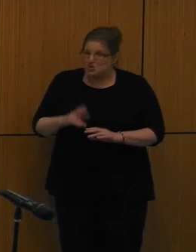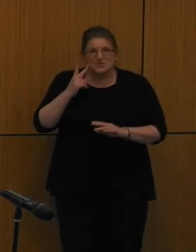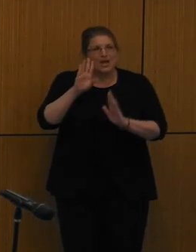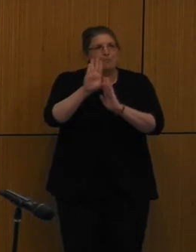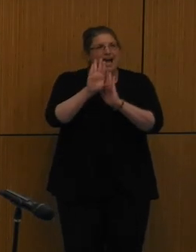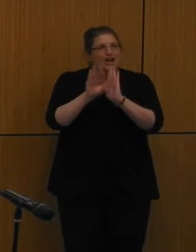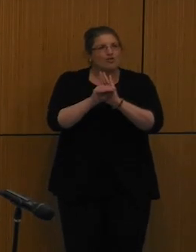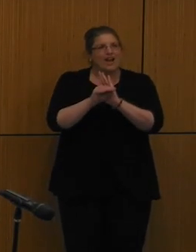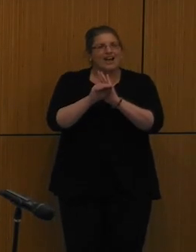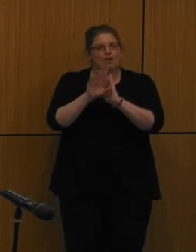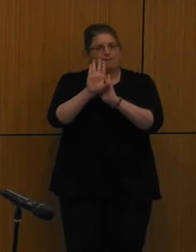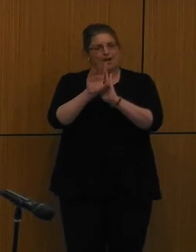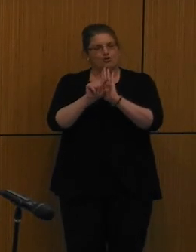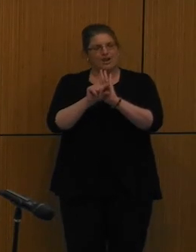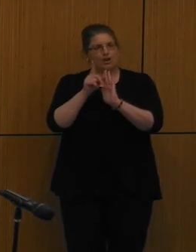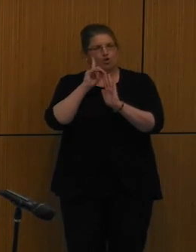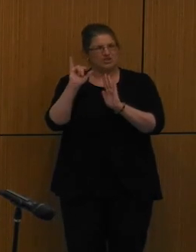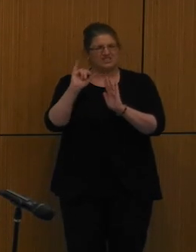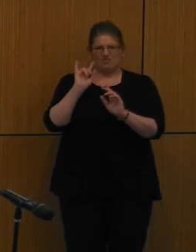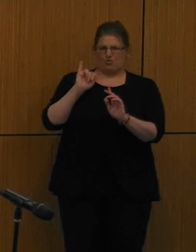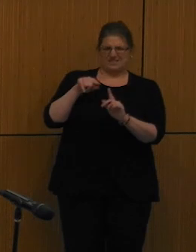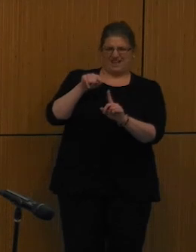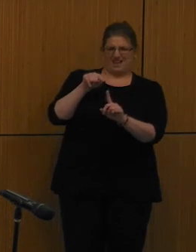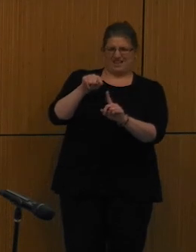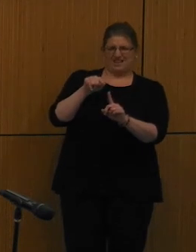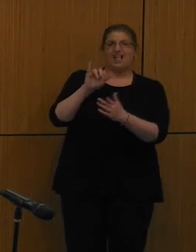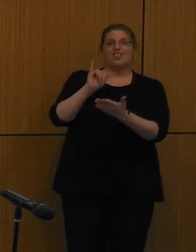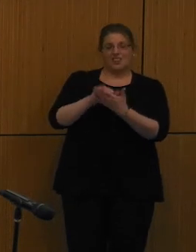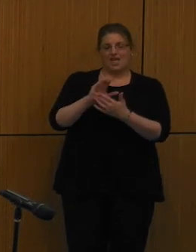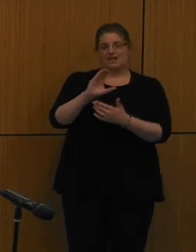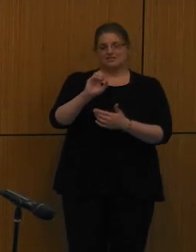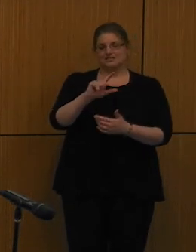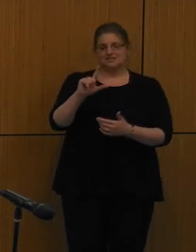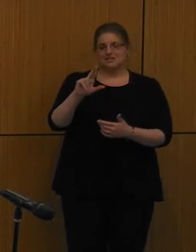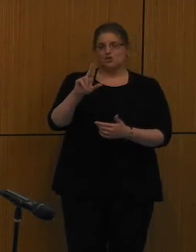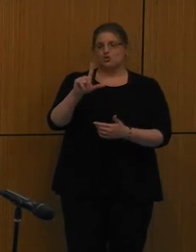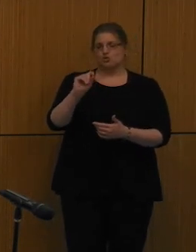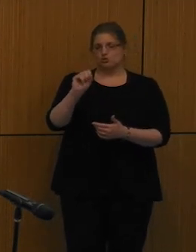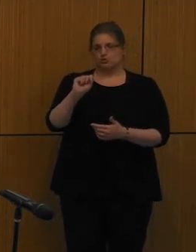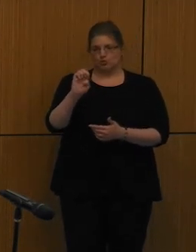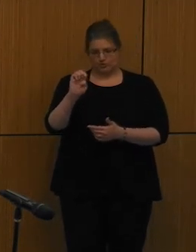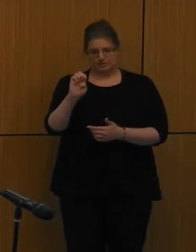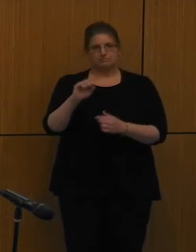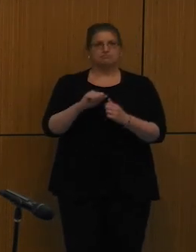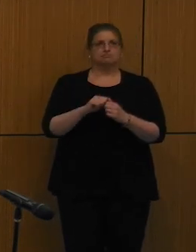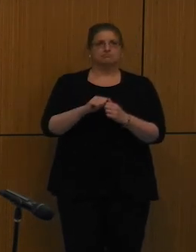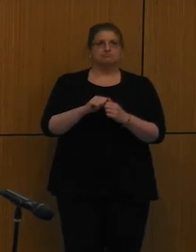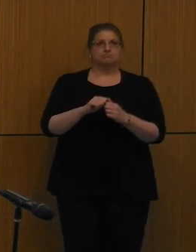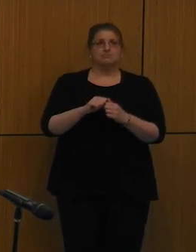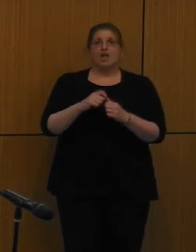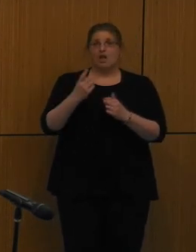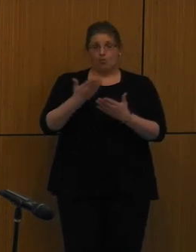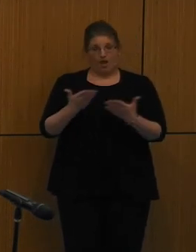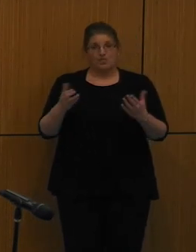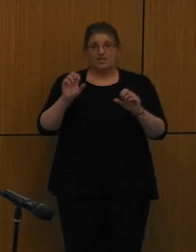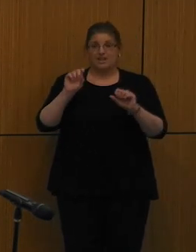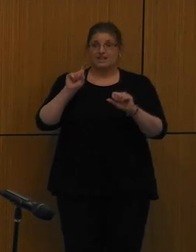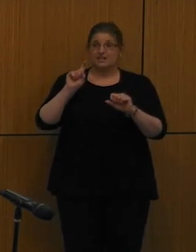that doesn't look like cells at all, that's the cellulose that these organisms are creating, and only organisms that should be growing on cellulose from compost are growing here.